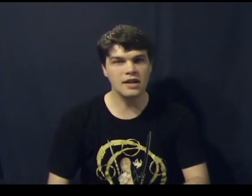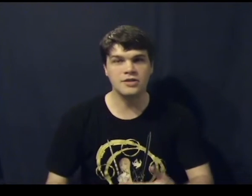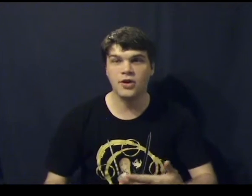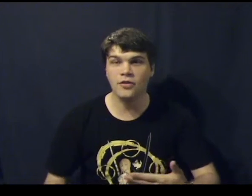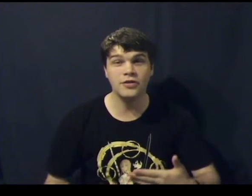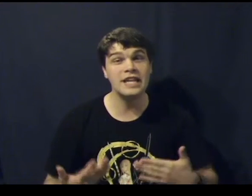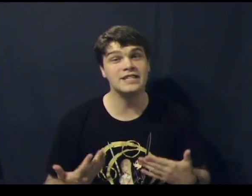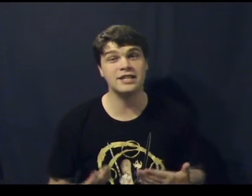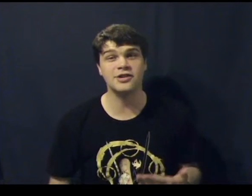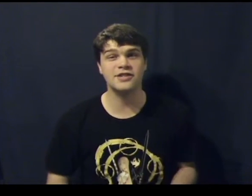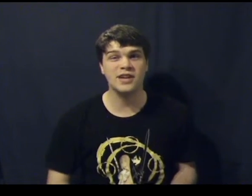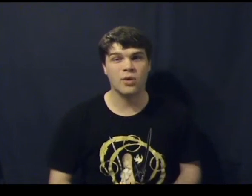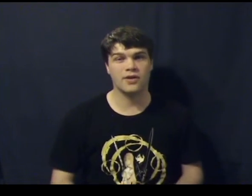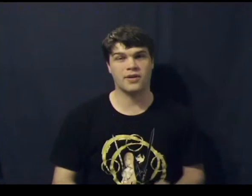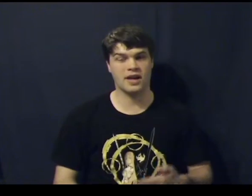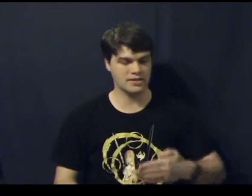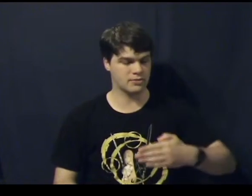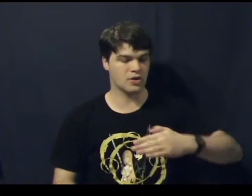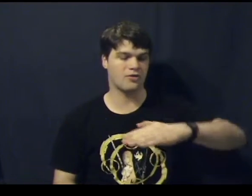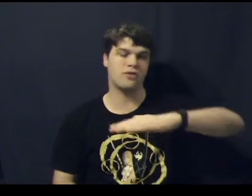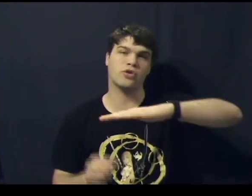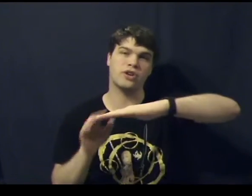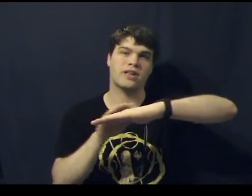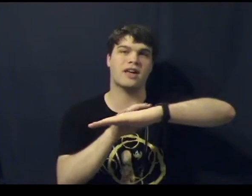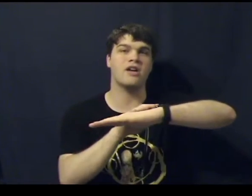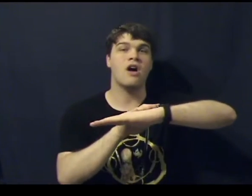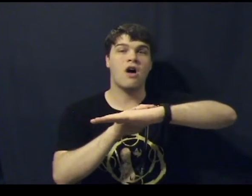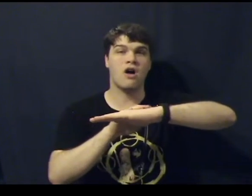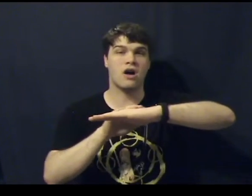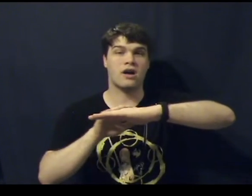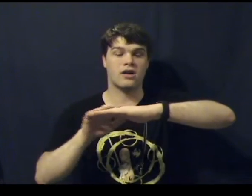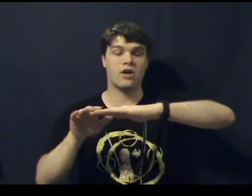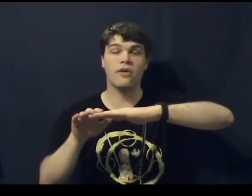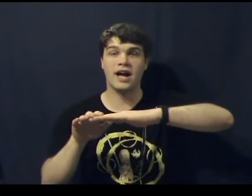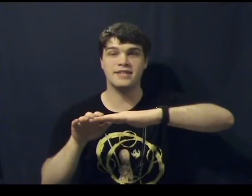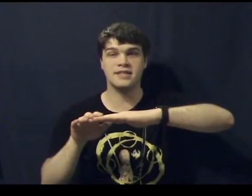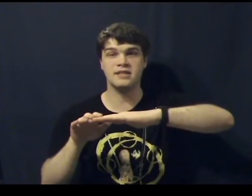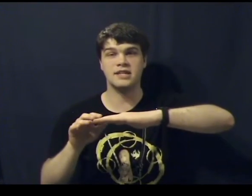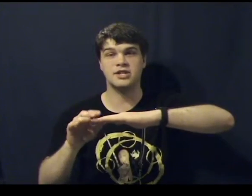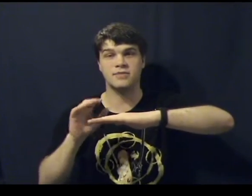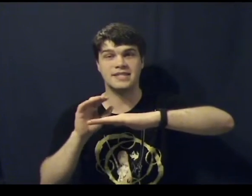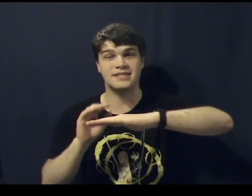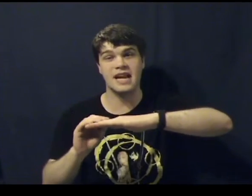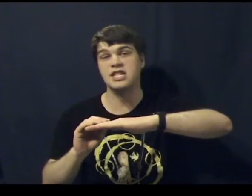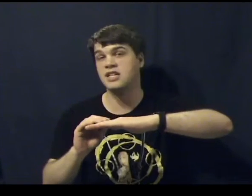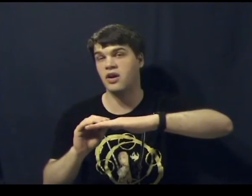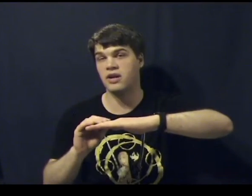Dolphin is an interesting one, okay. So dolphin we're going to get our horizon. It's gonna be stationary.